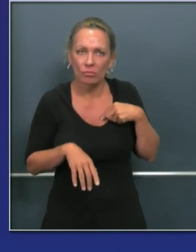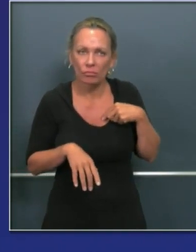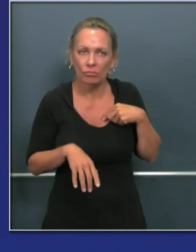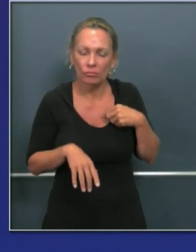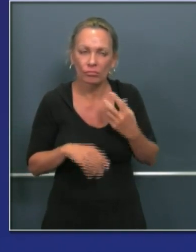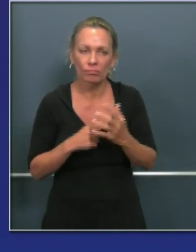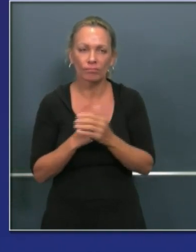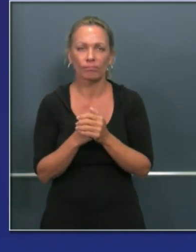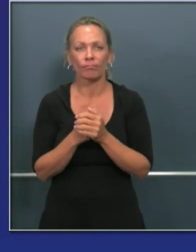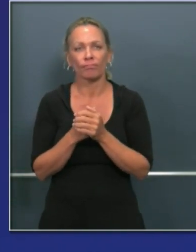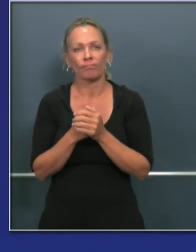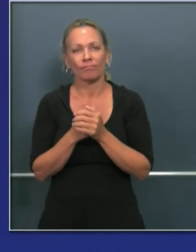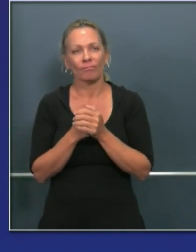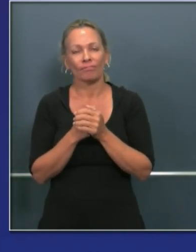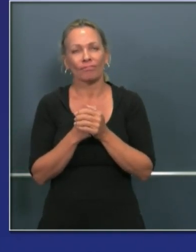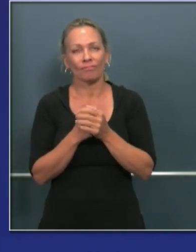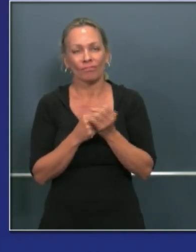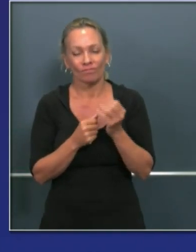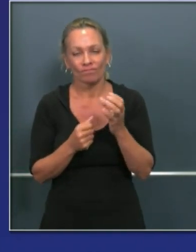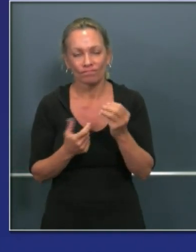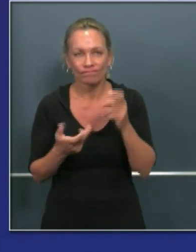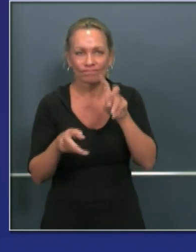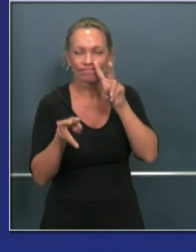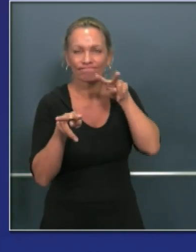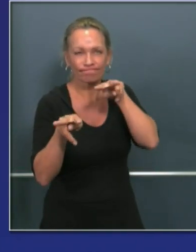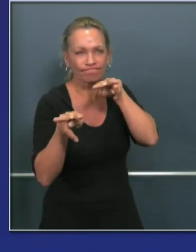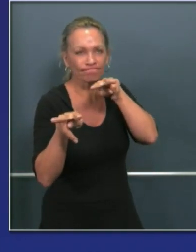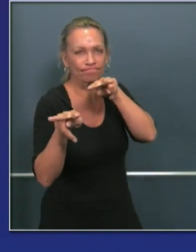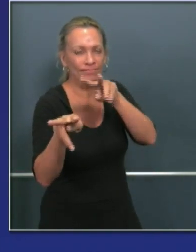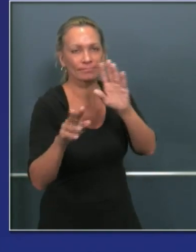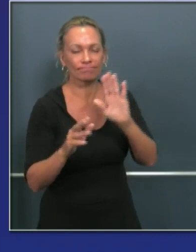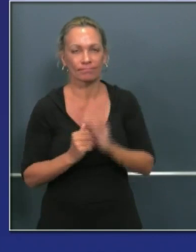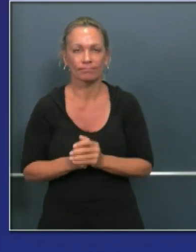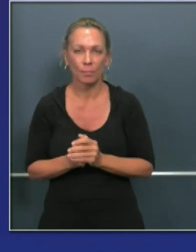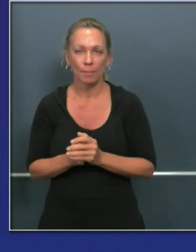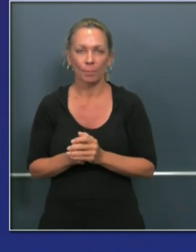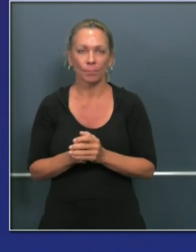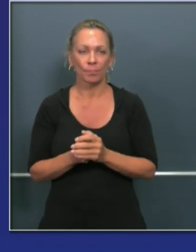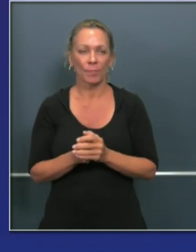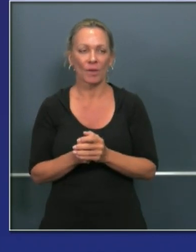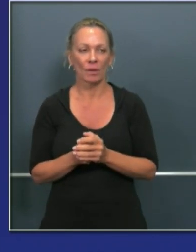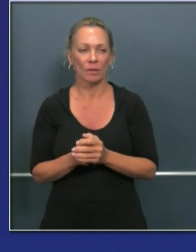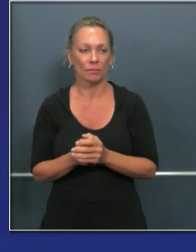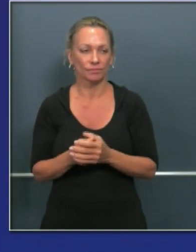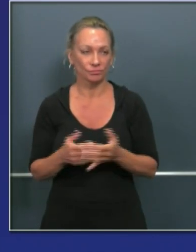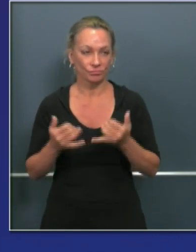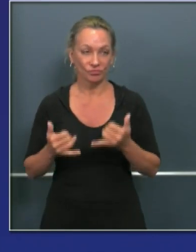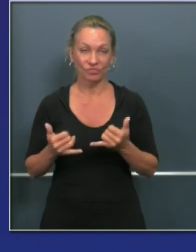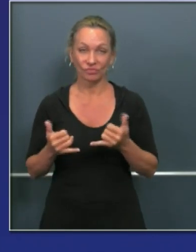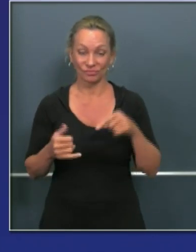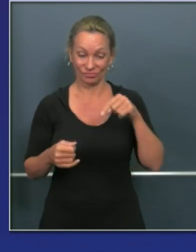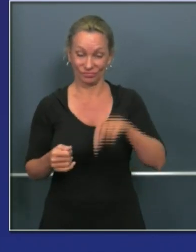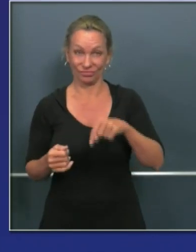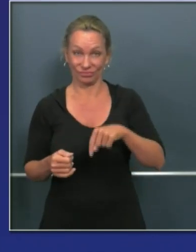FORWARD. AS IT RELATES AGAIN TO THE APPROACH. ALL REPEAT. IT IS A DIMMER SWITCH DIVERSE